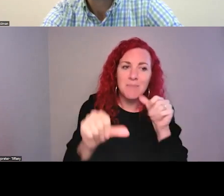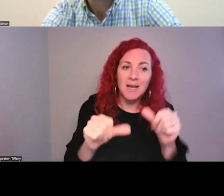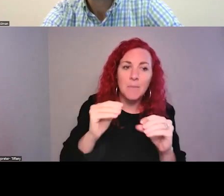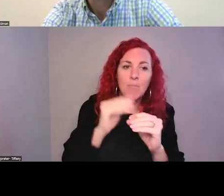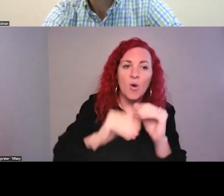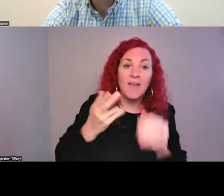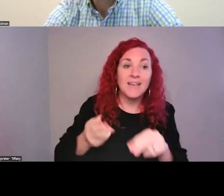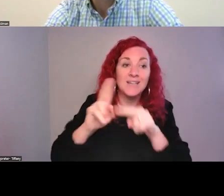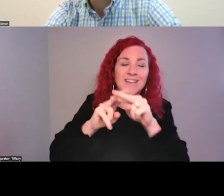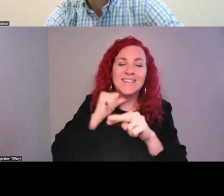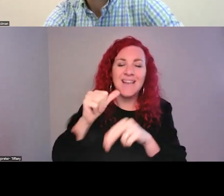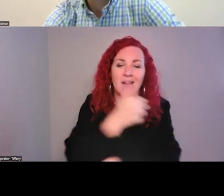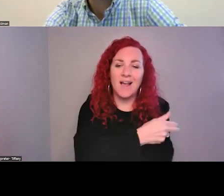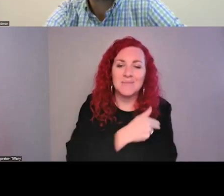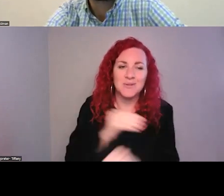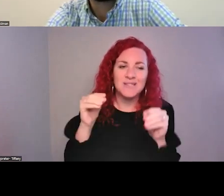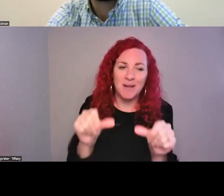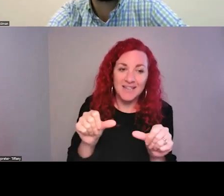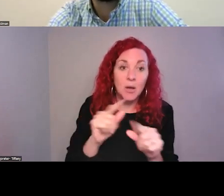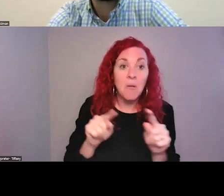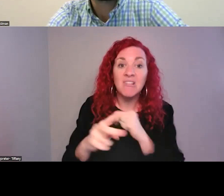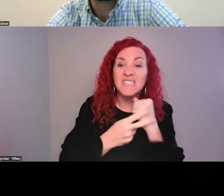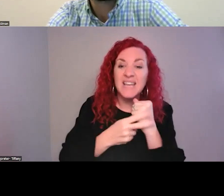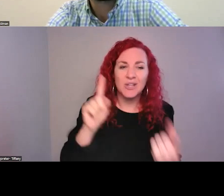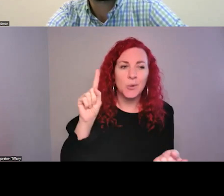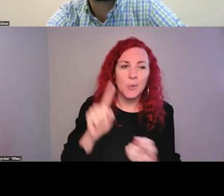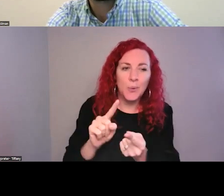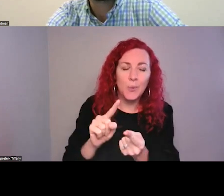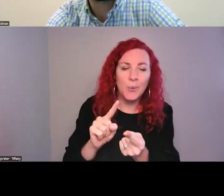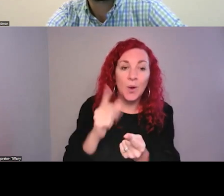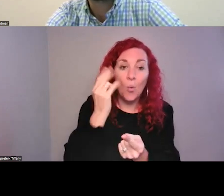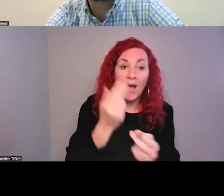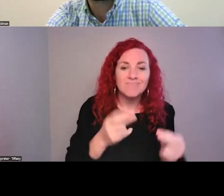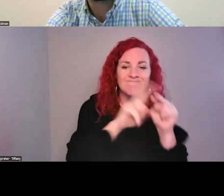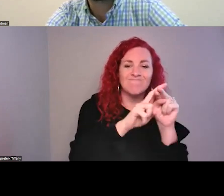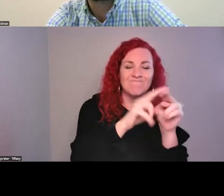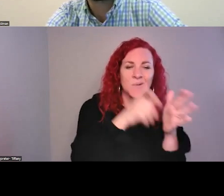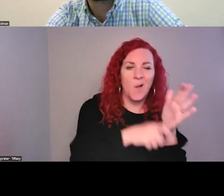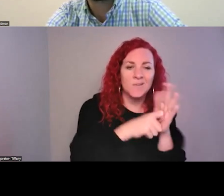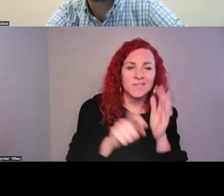IN SPENDING, BUT THESE WERE SUBSTANTIAL IN THE LADDER OF 2021.